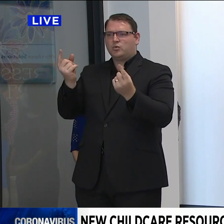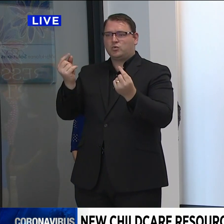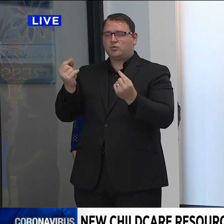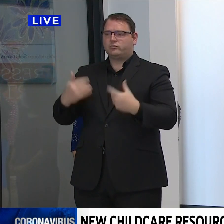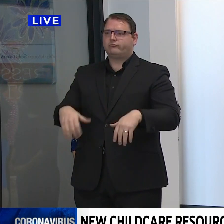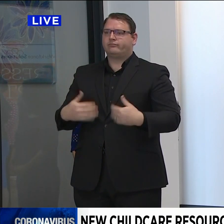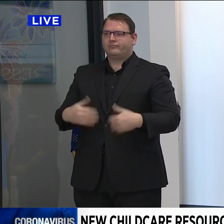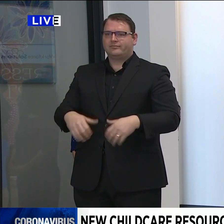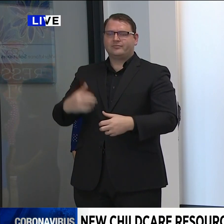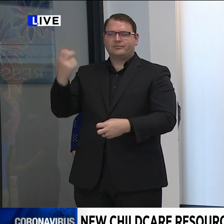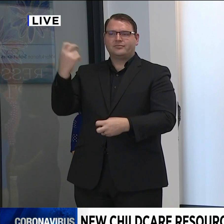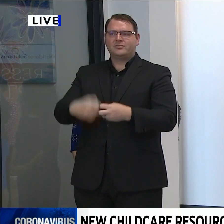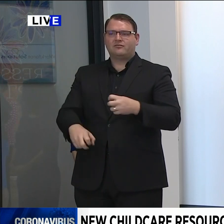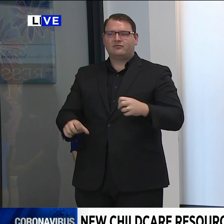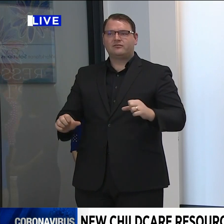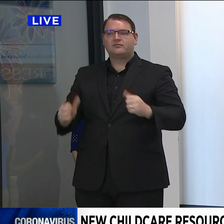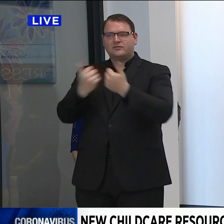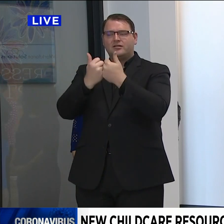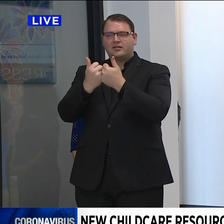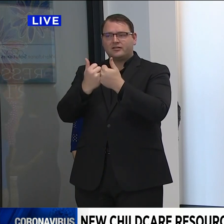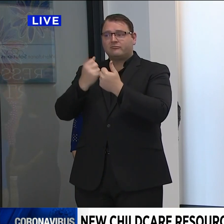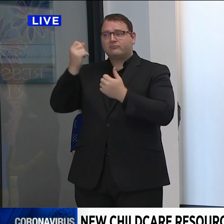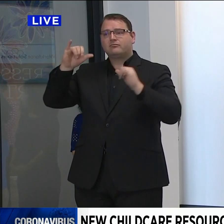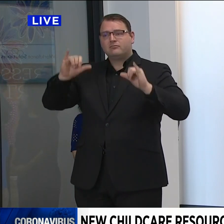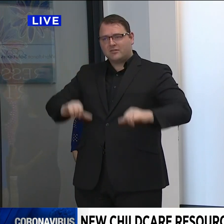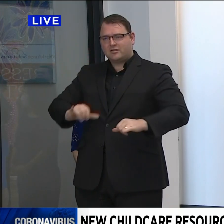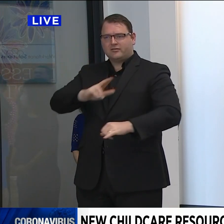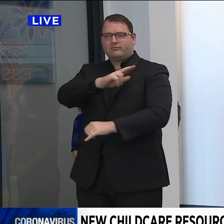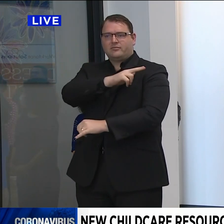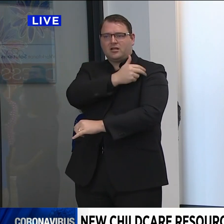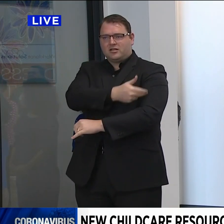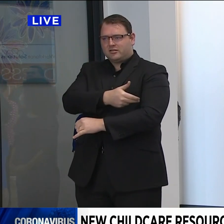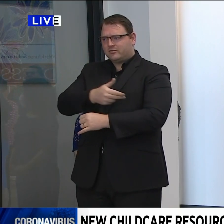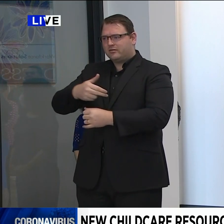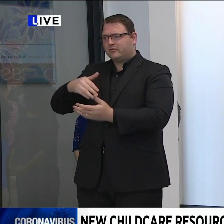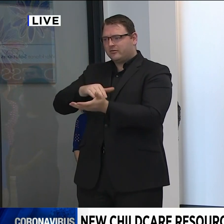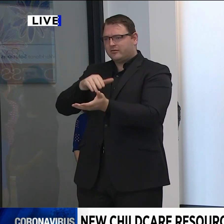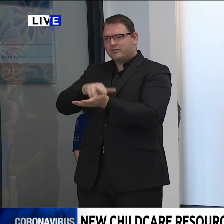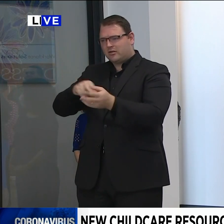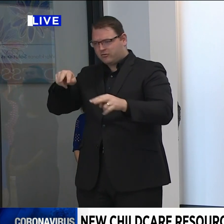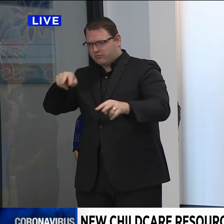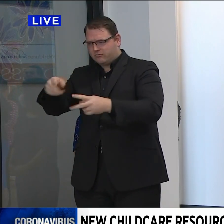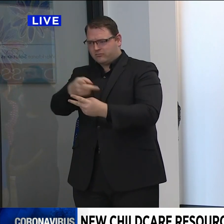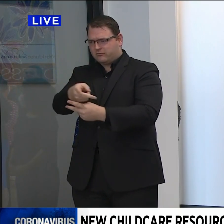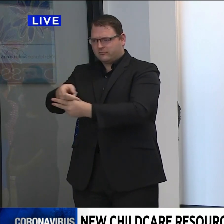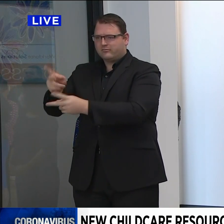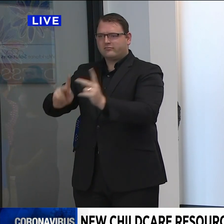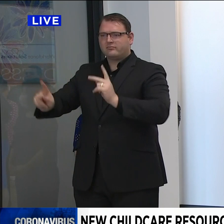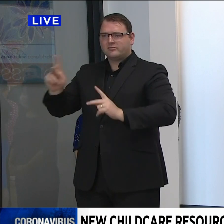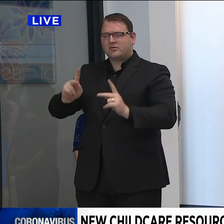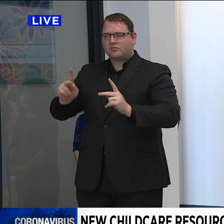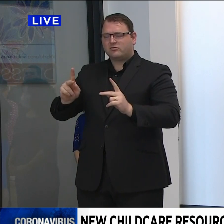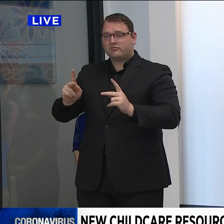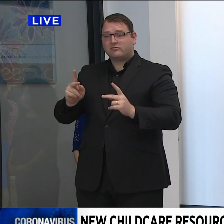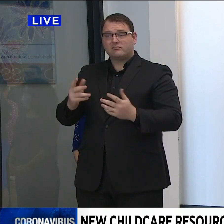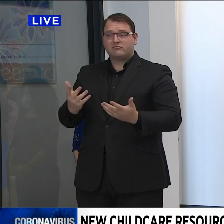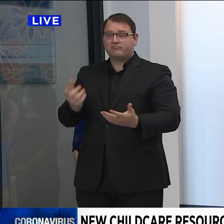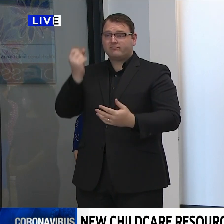for it pandemic essential workers have kept our city and county operating since the county operating since the beginning of this health care